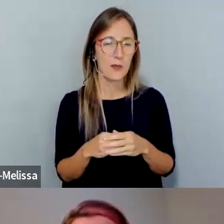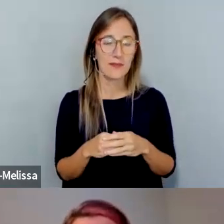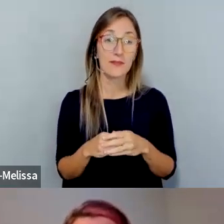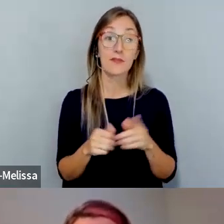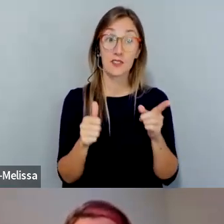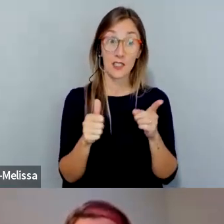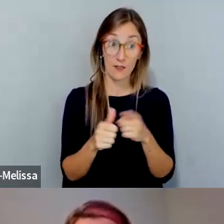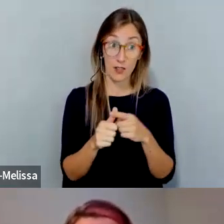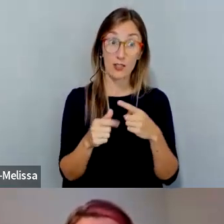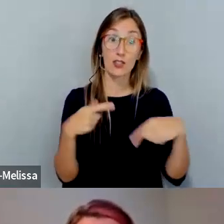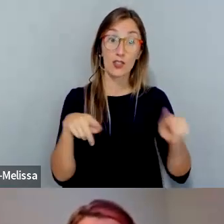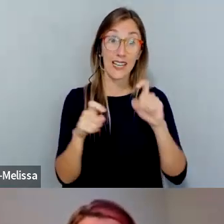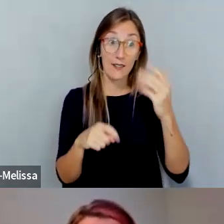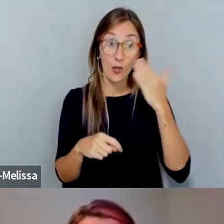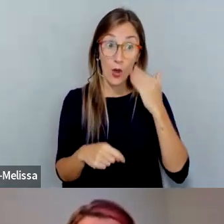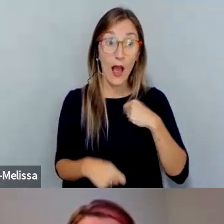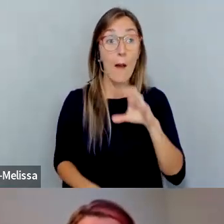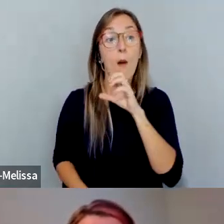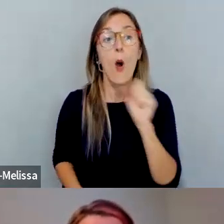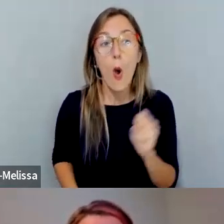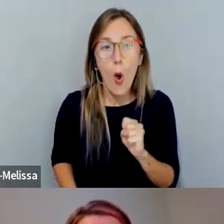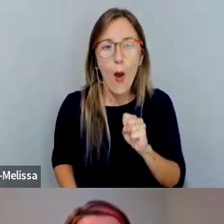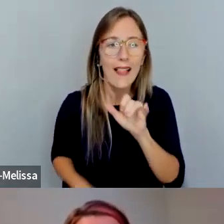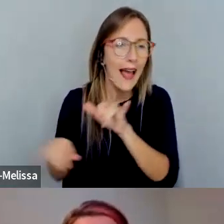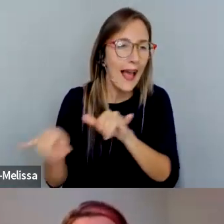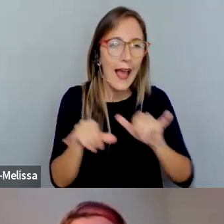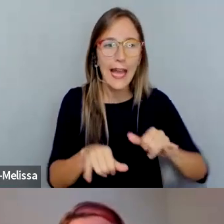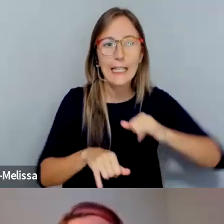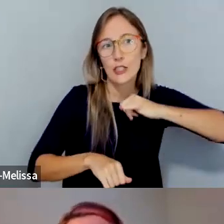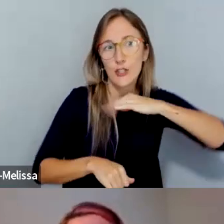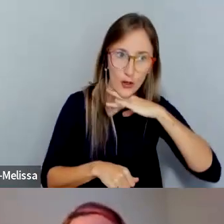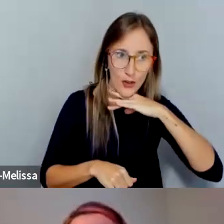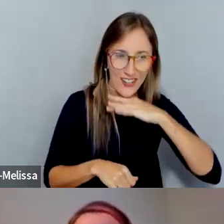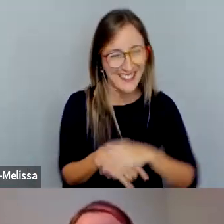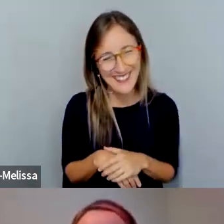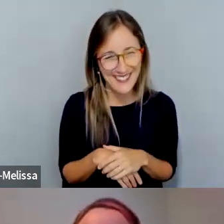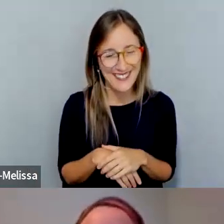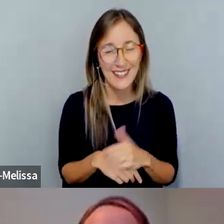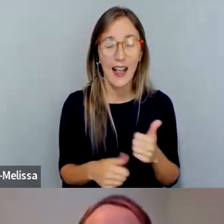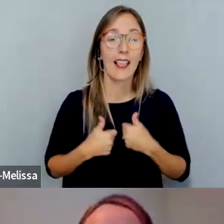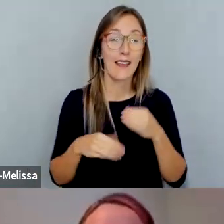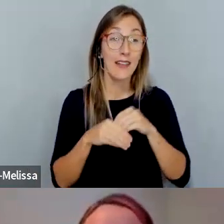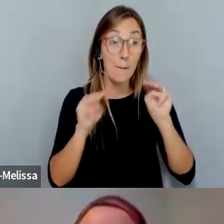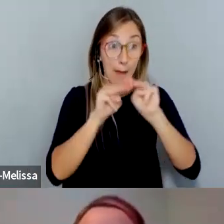to be introduced. Speed-3 Mary, where you going to introduce yourself first? You go ahead.